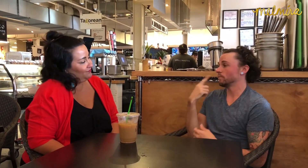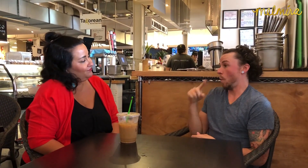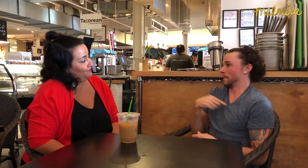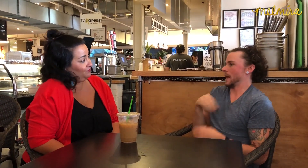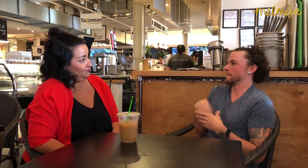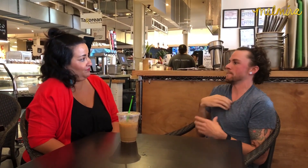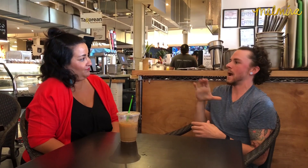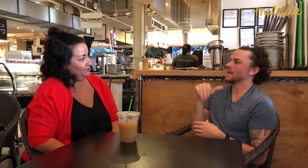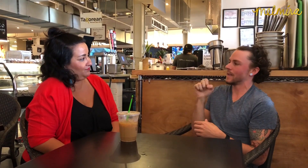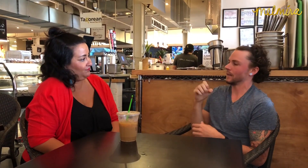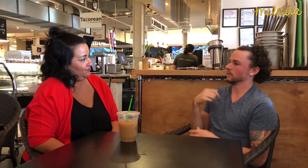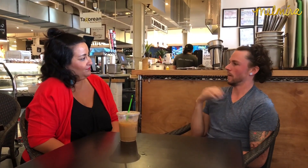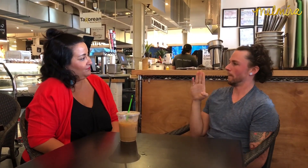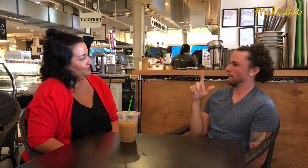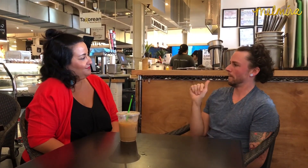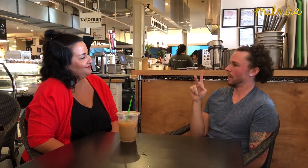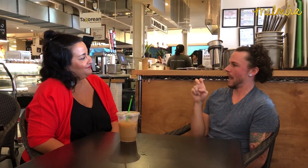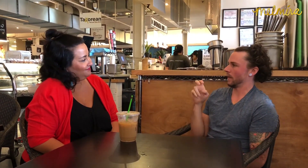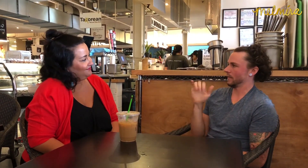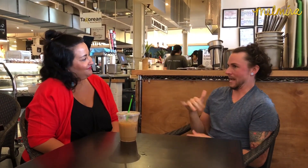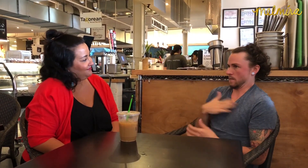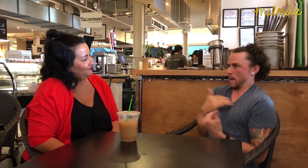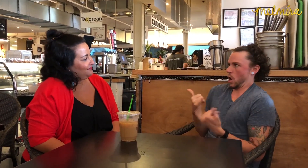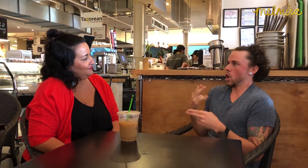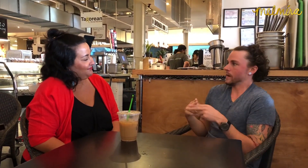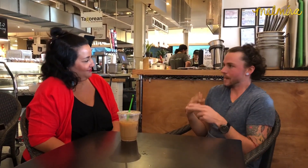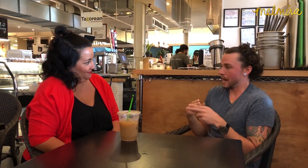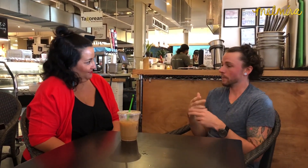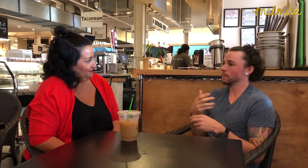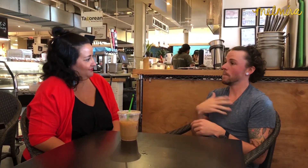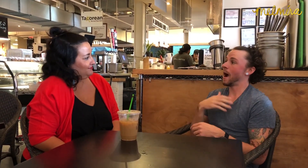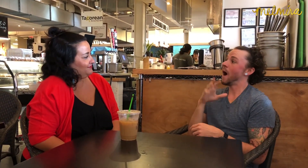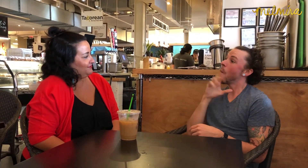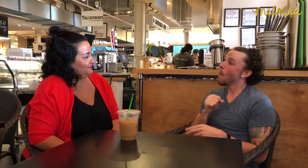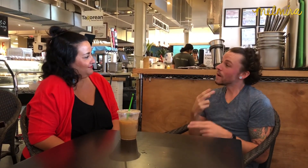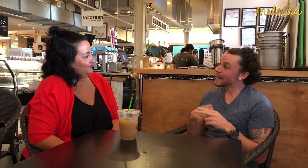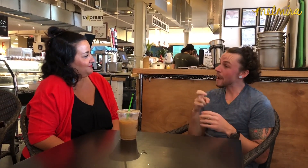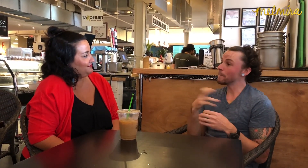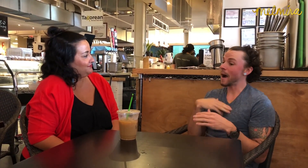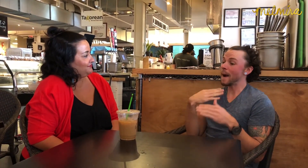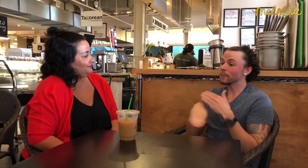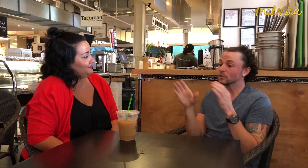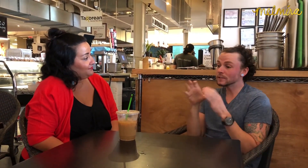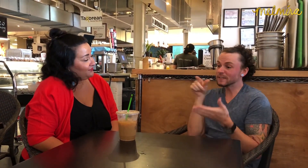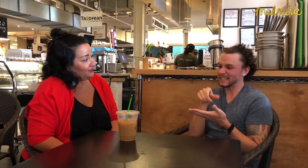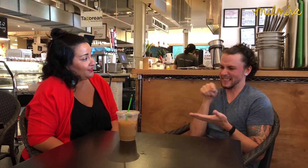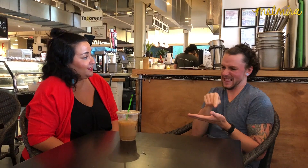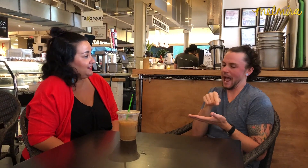In my case, it was Blake and that's my current name. My old name, the one on my birth certificate,